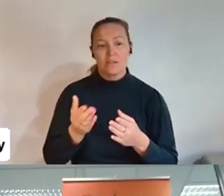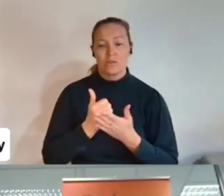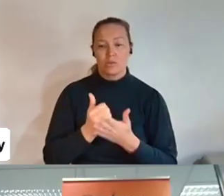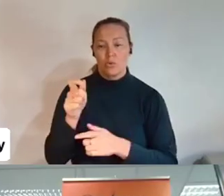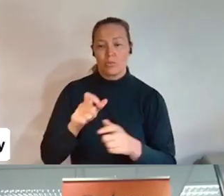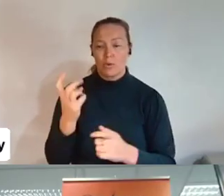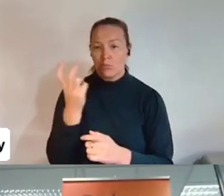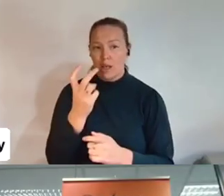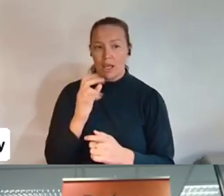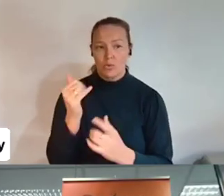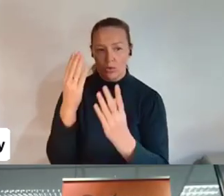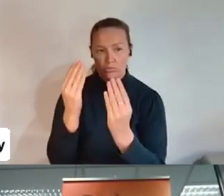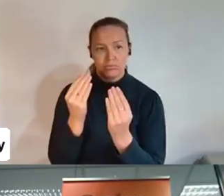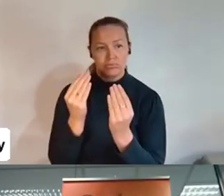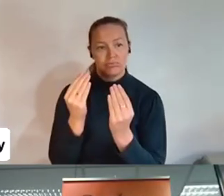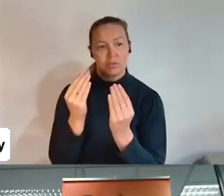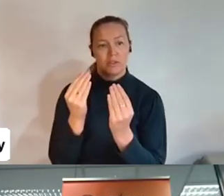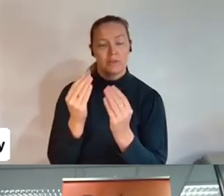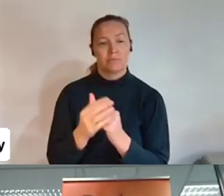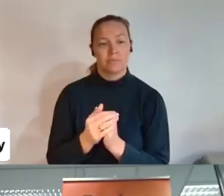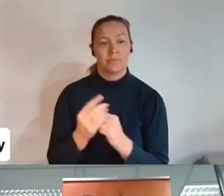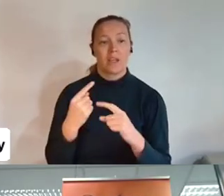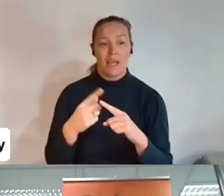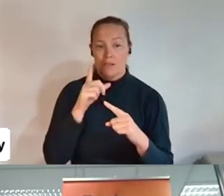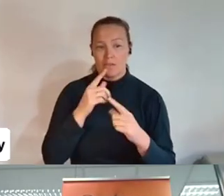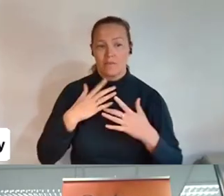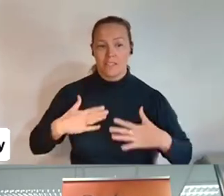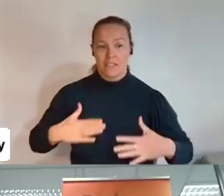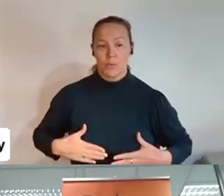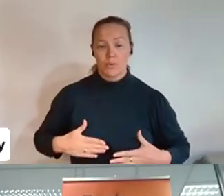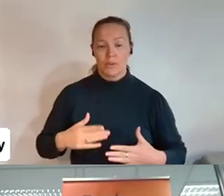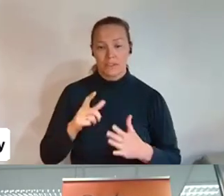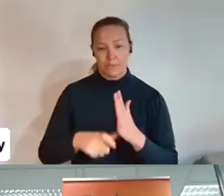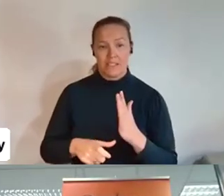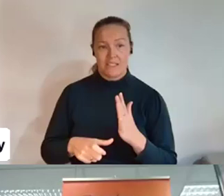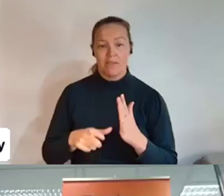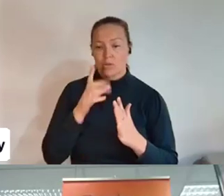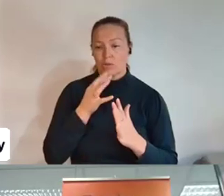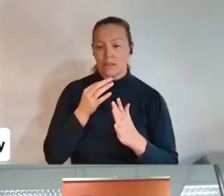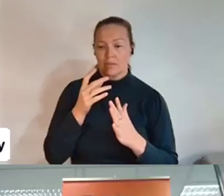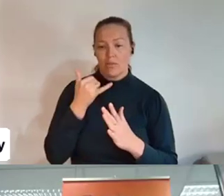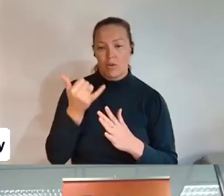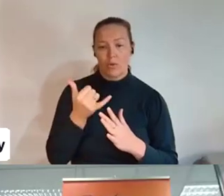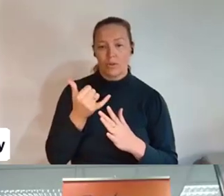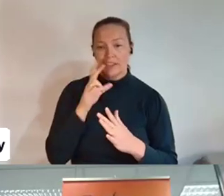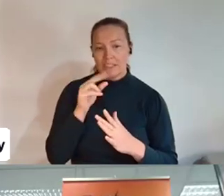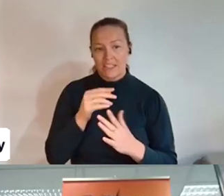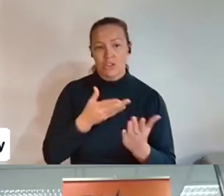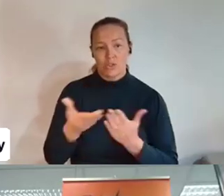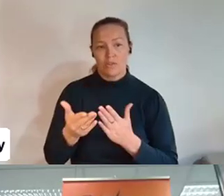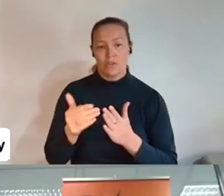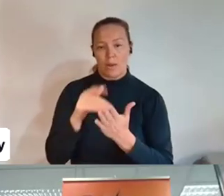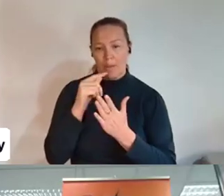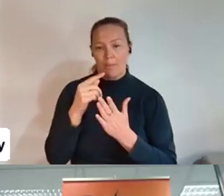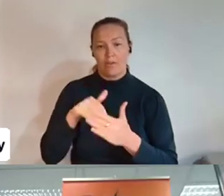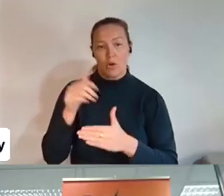partially Blind and have a physical disability to vote secretly. We also administer the election